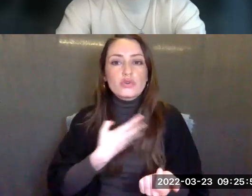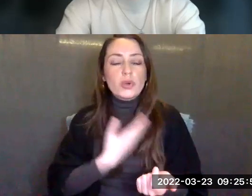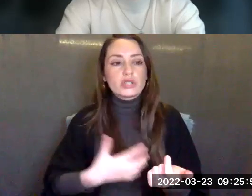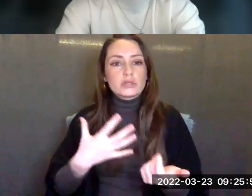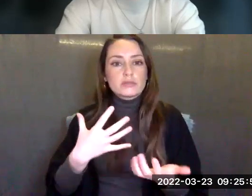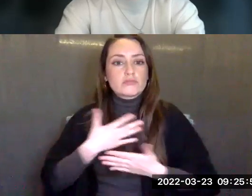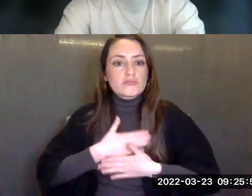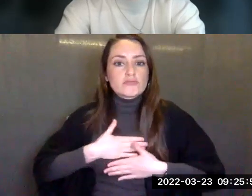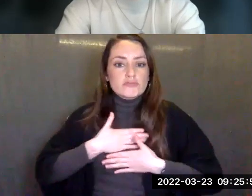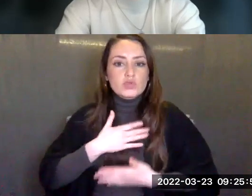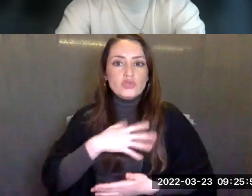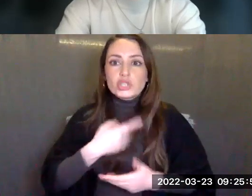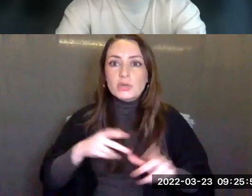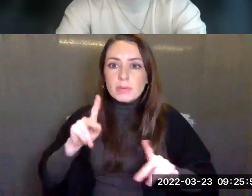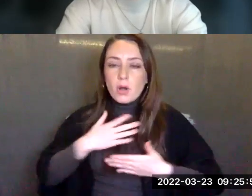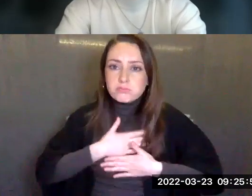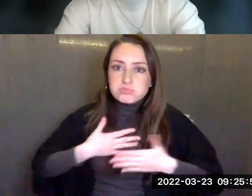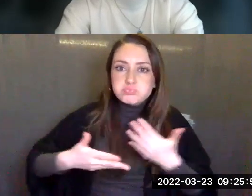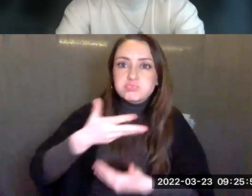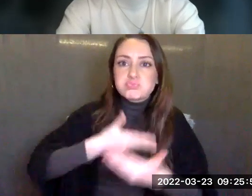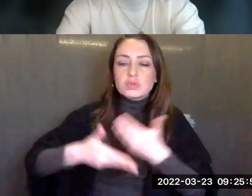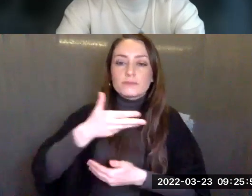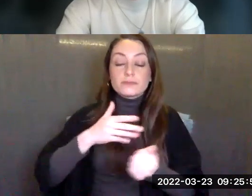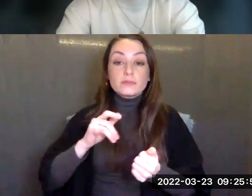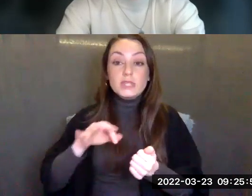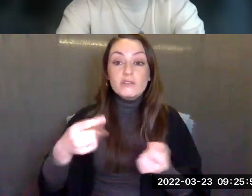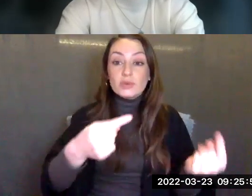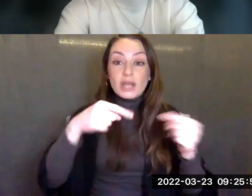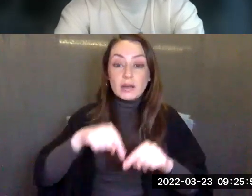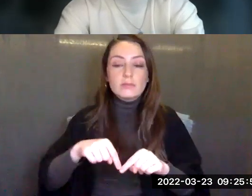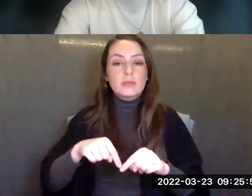So when you come to creation, be prepared to be enjoying our terraces, no matter where you are.